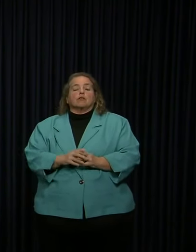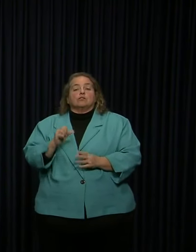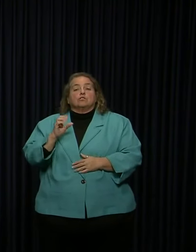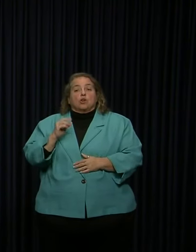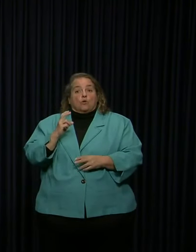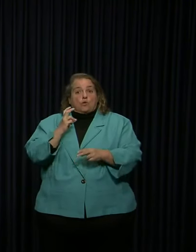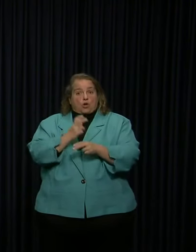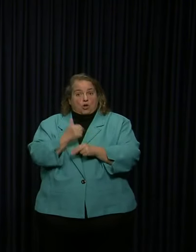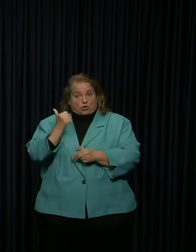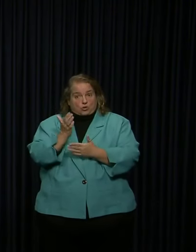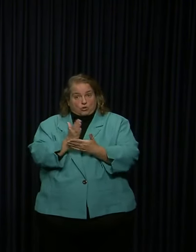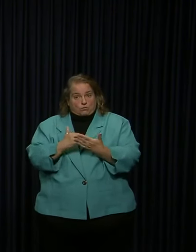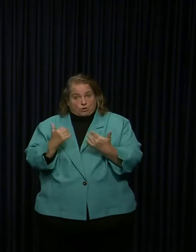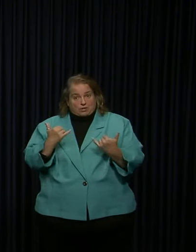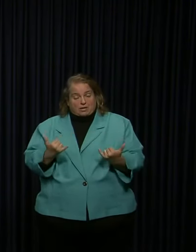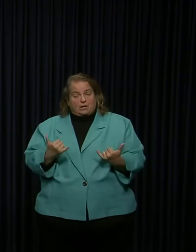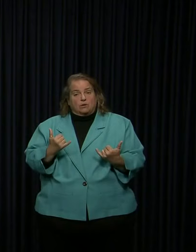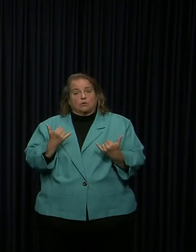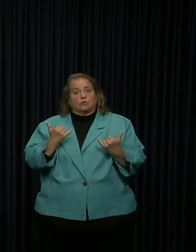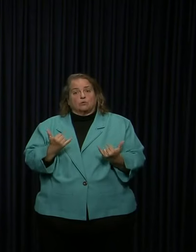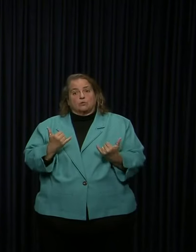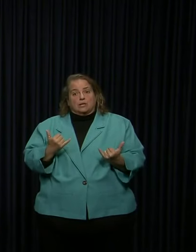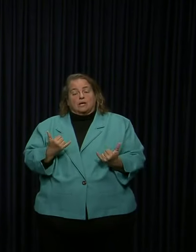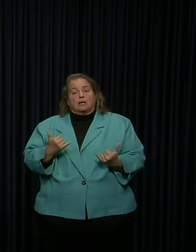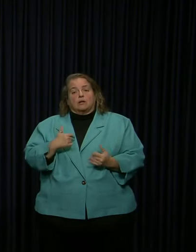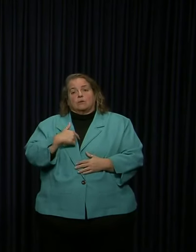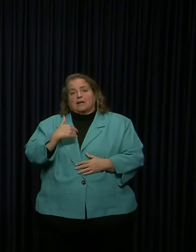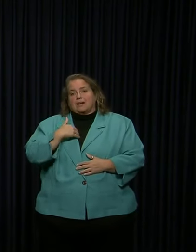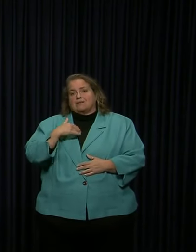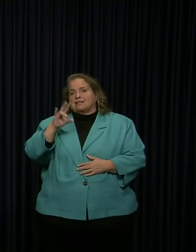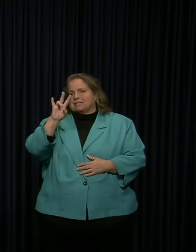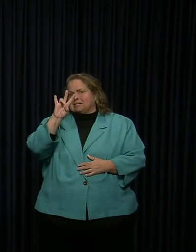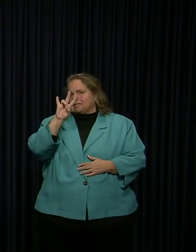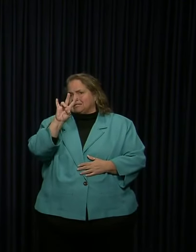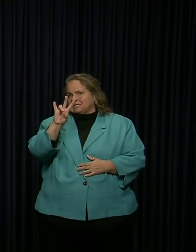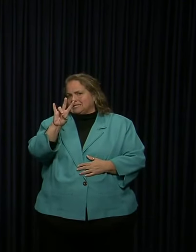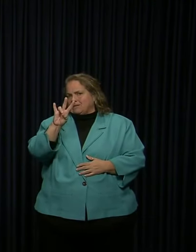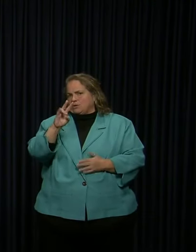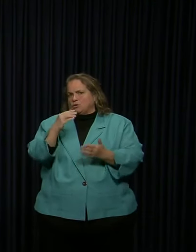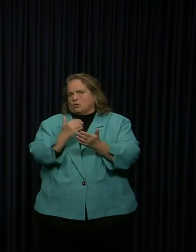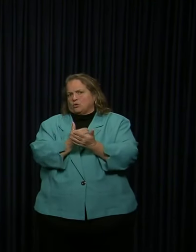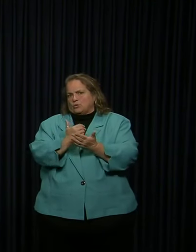IT'S TO RECOGNIZE EVER RECOGNIZE THOSE 100, THE FIRST 100 AND WE'RE GOING TO DO IT FOR THE